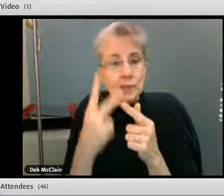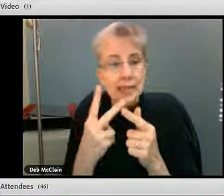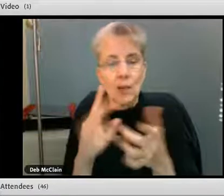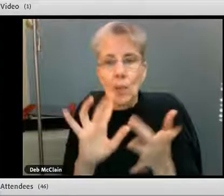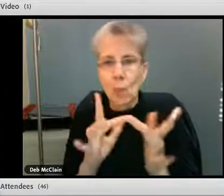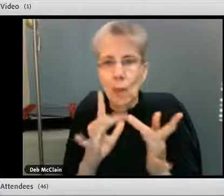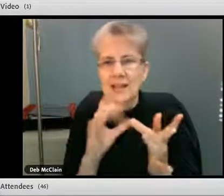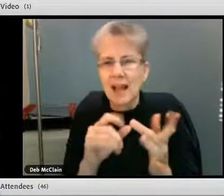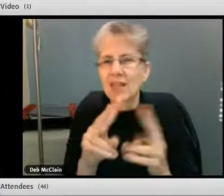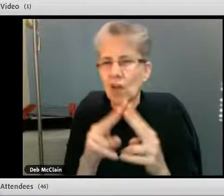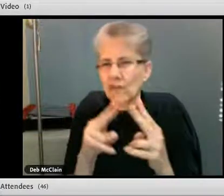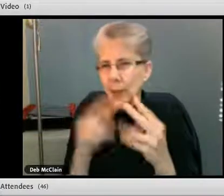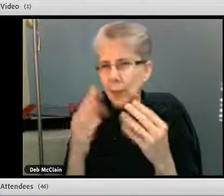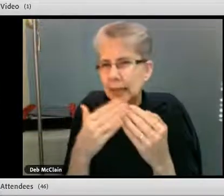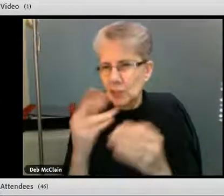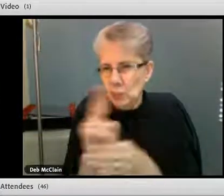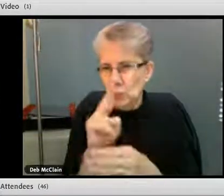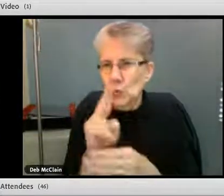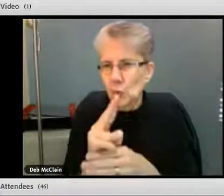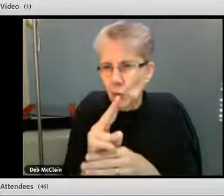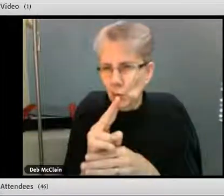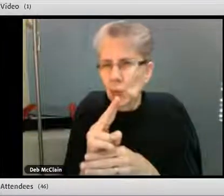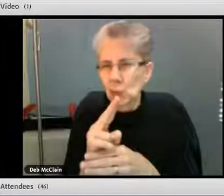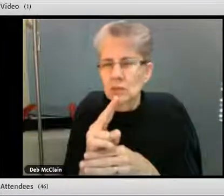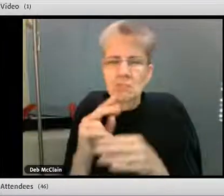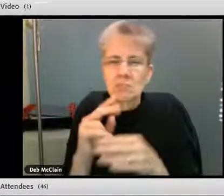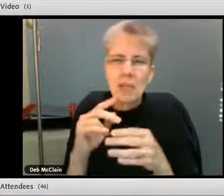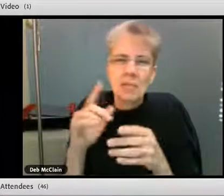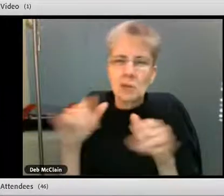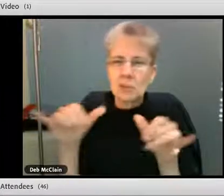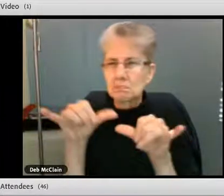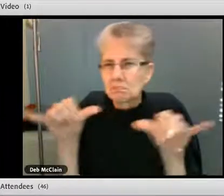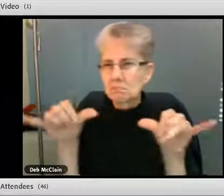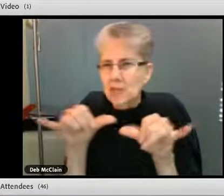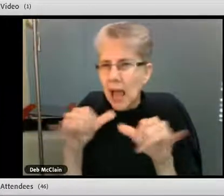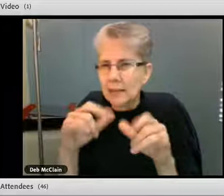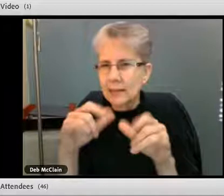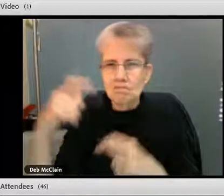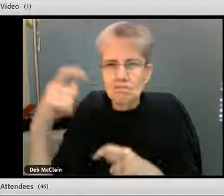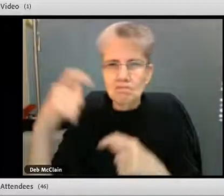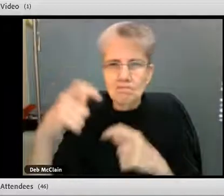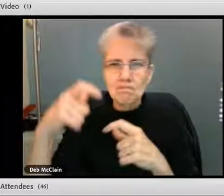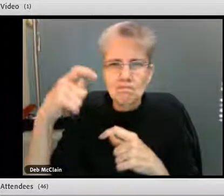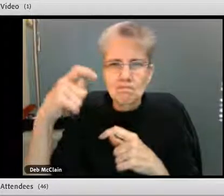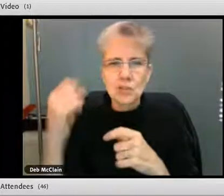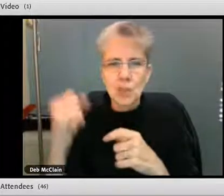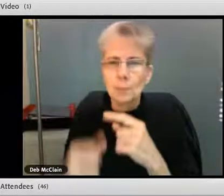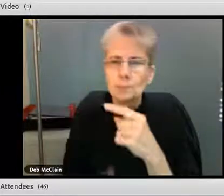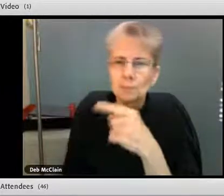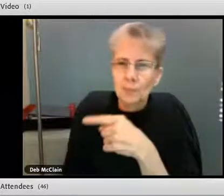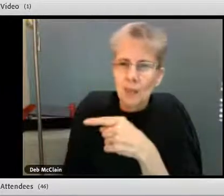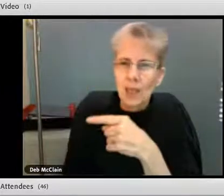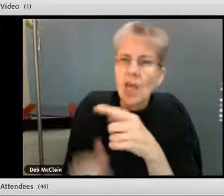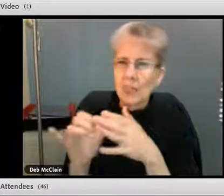They're really easy to resize. Always fun to use. So this is what -- You can actually create a pattern with them.